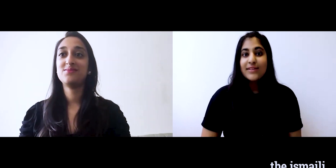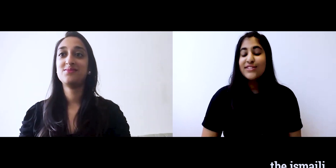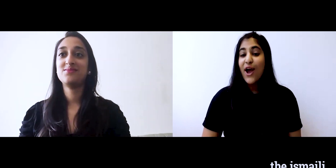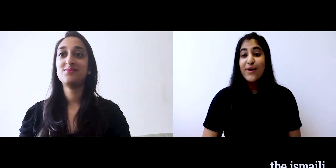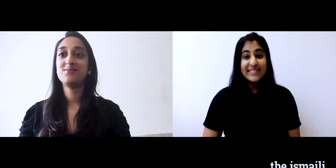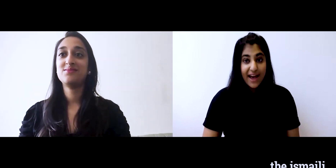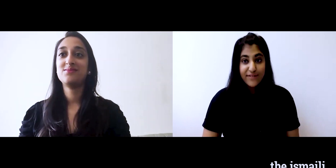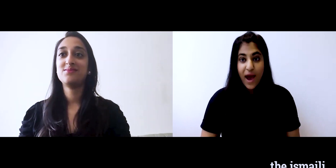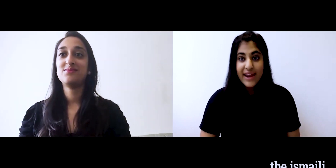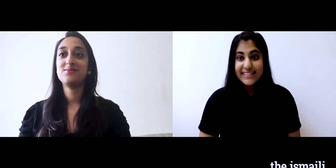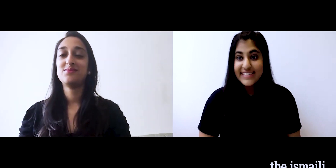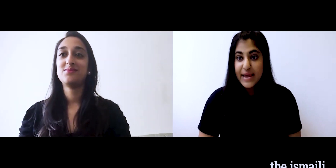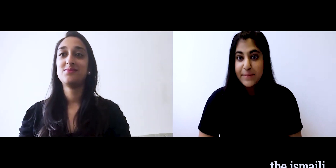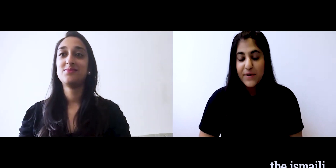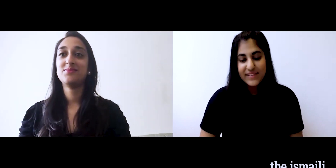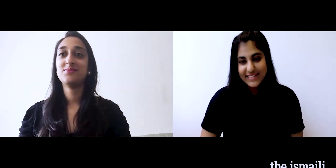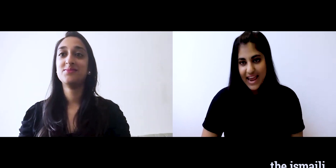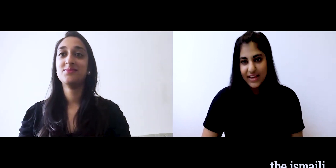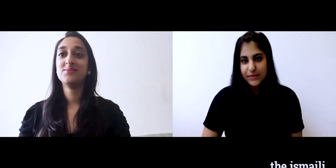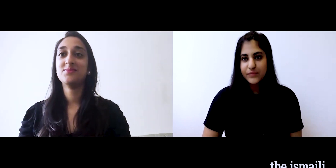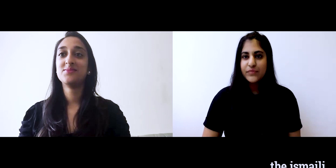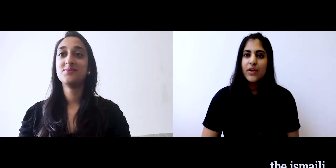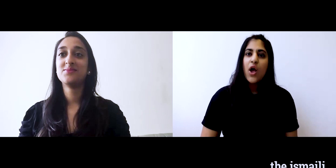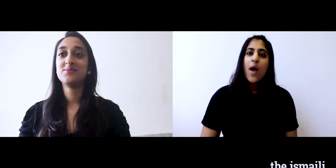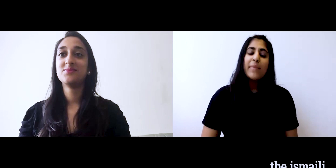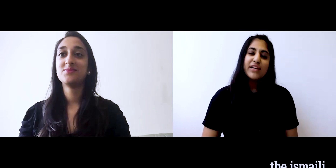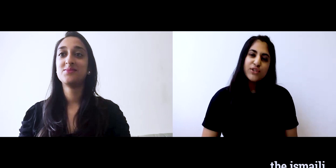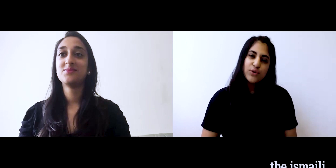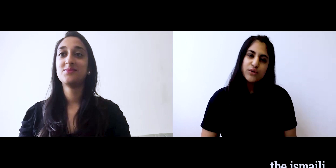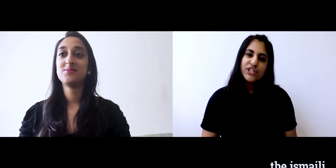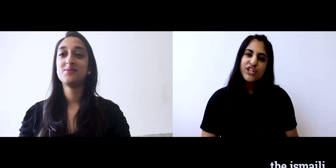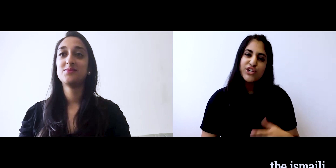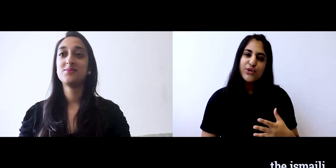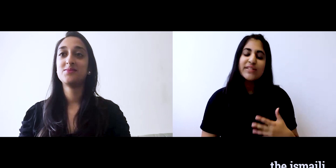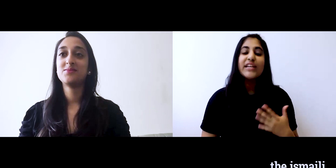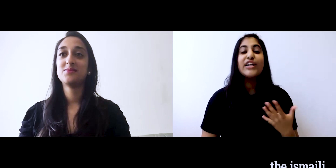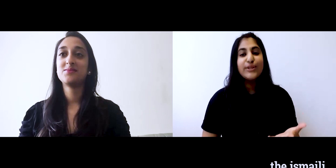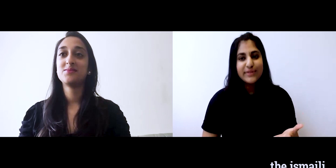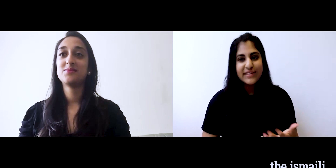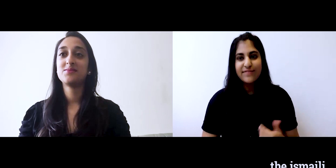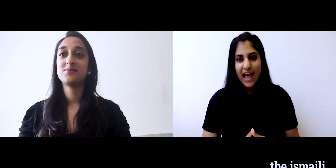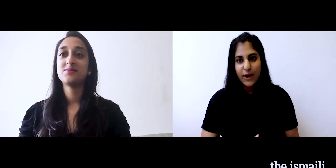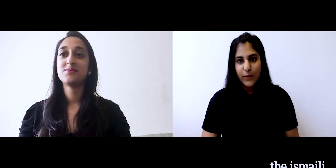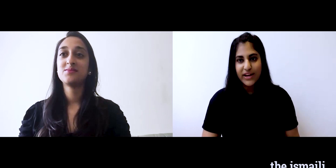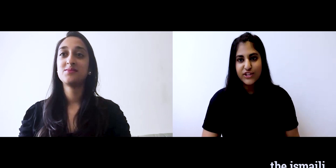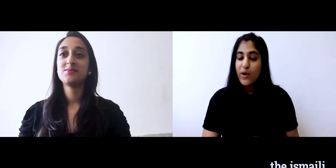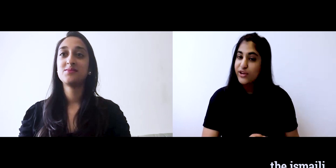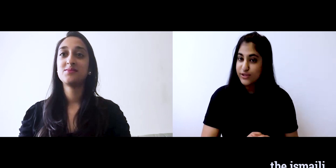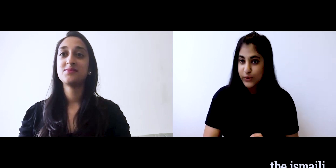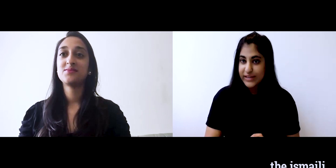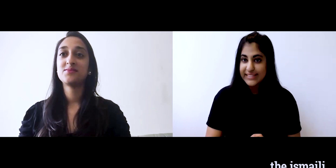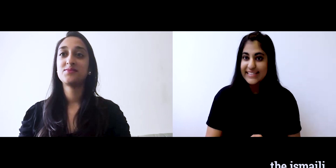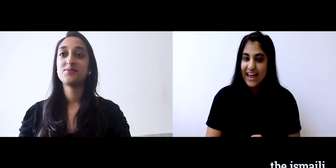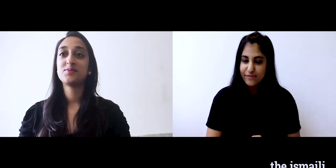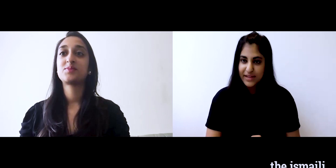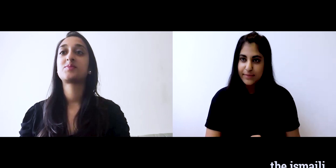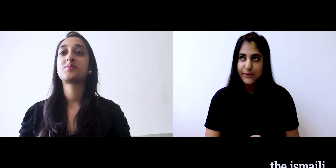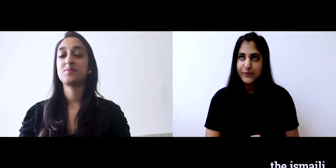So Deaf Awareness Tip of the Day Make sure to use inclusive language when you're talking to deaf people.